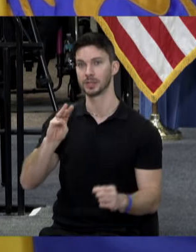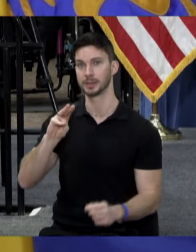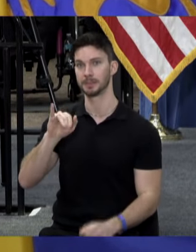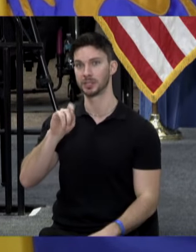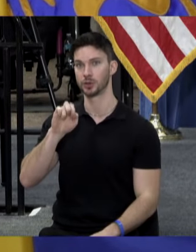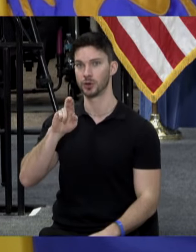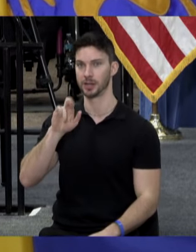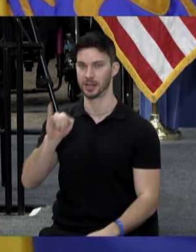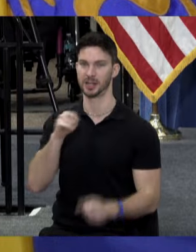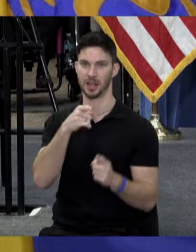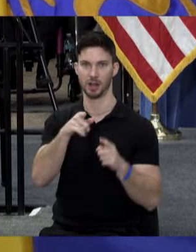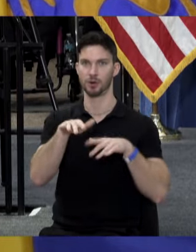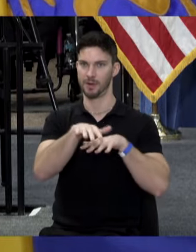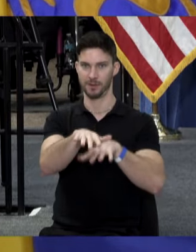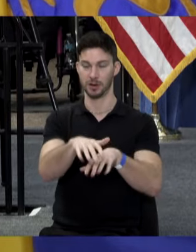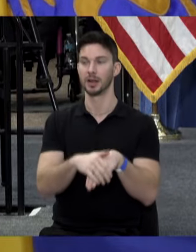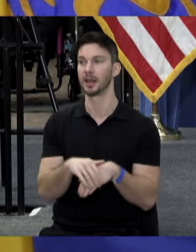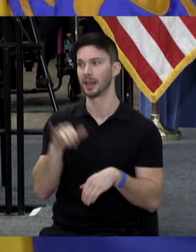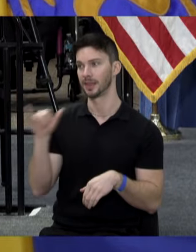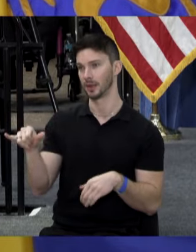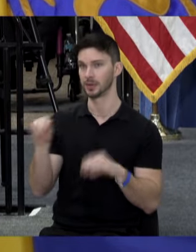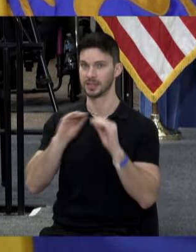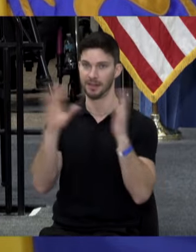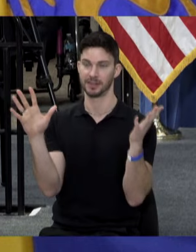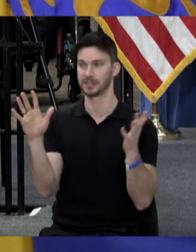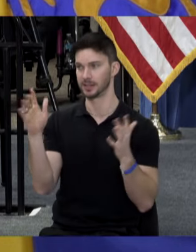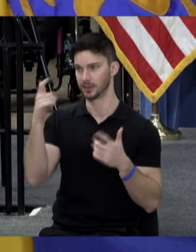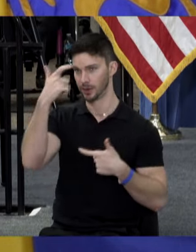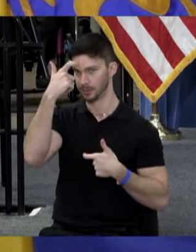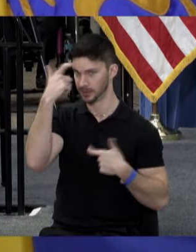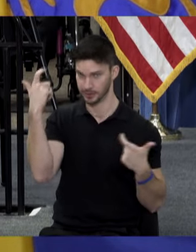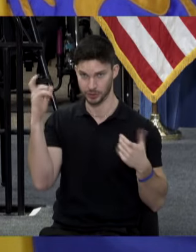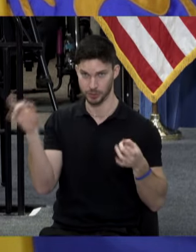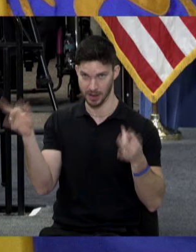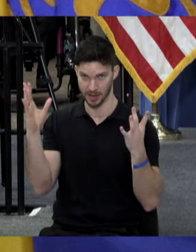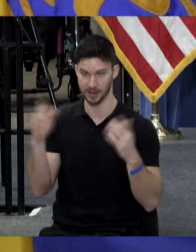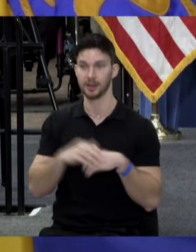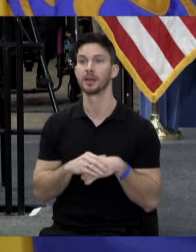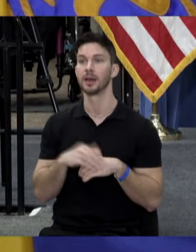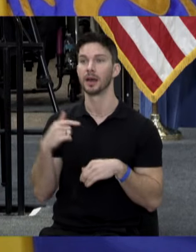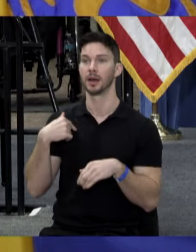This was obviously incredibly traumatic. I received a call in New York from a hospital